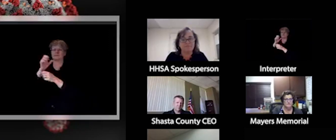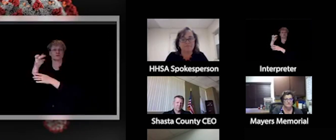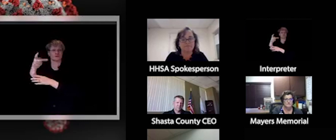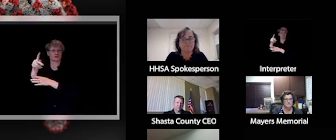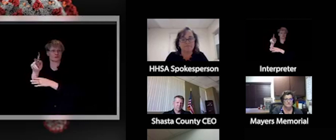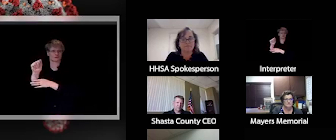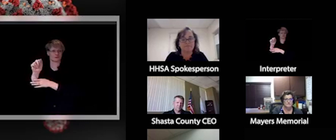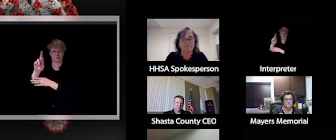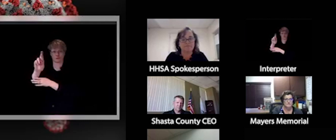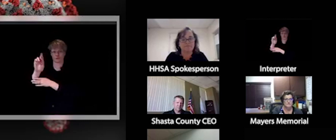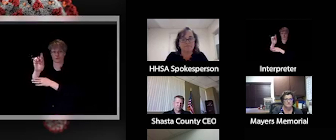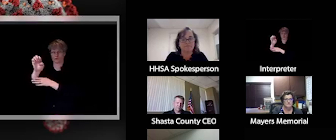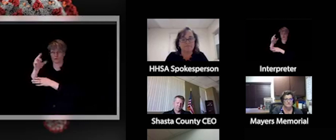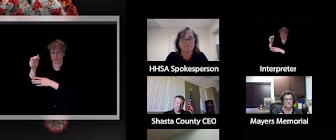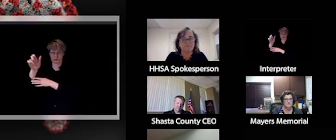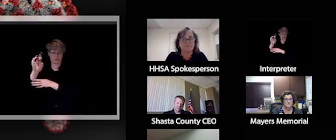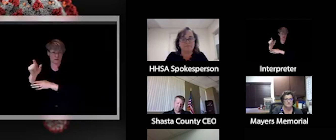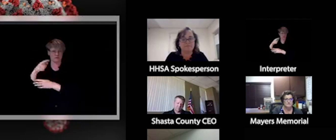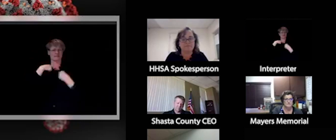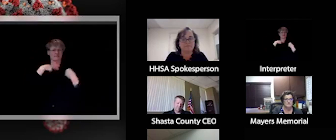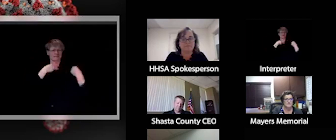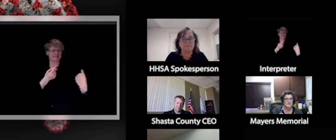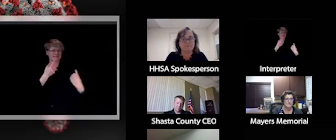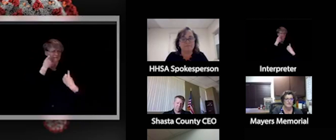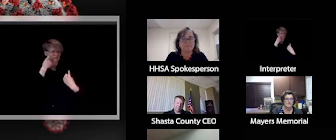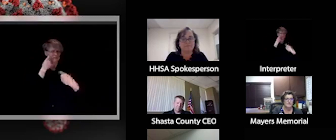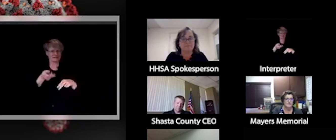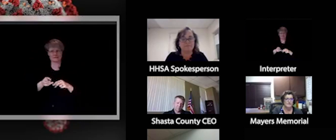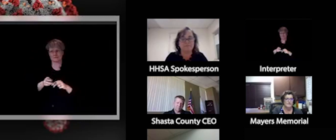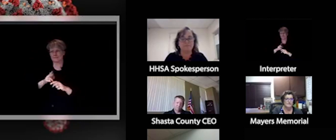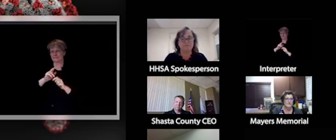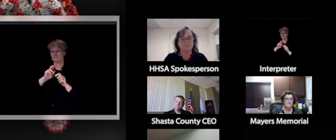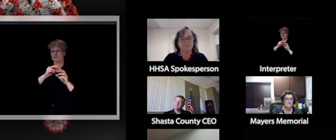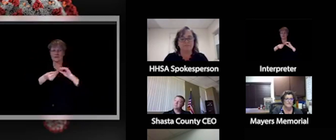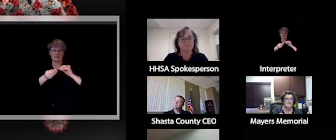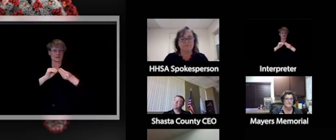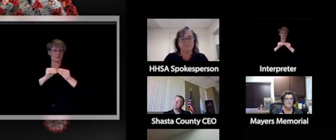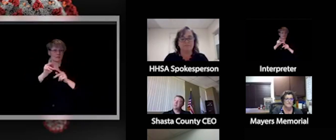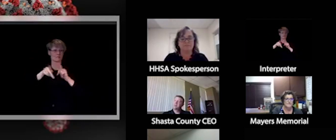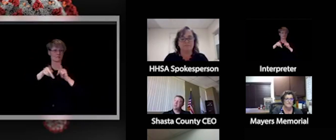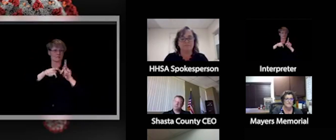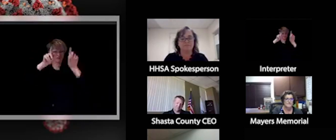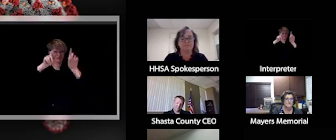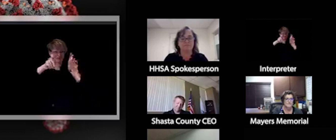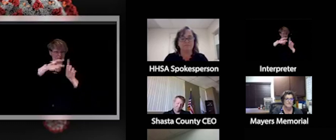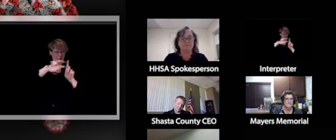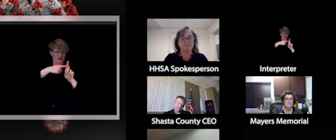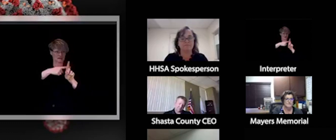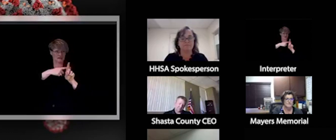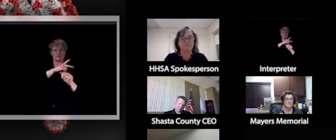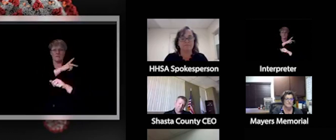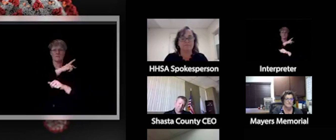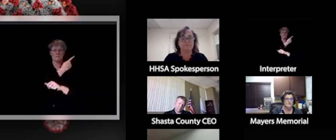recent increase in cases, and potential quarantine and isolation cases in the county, we’ve